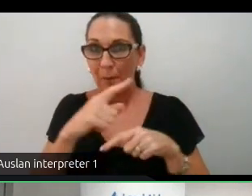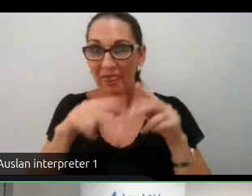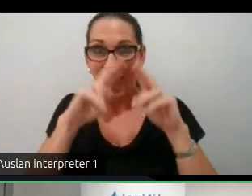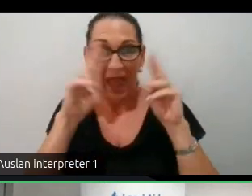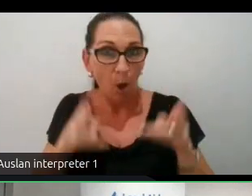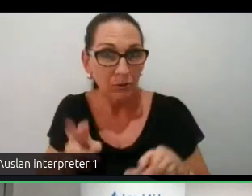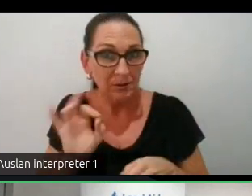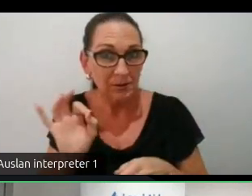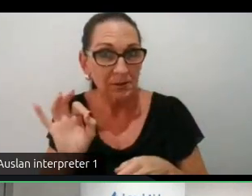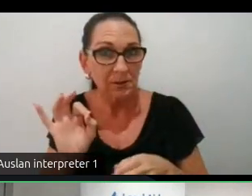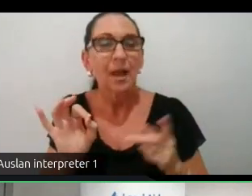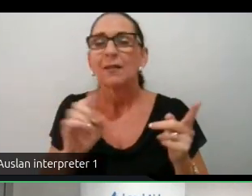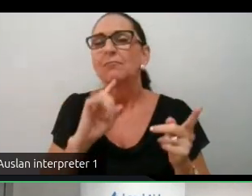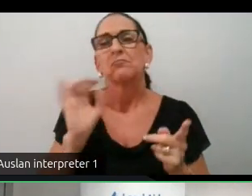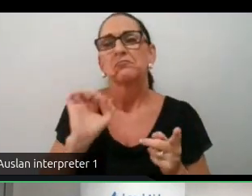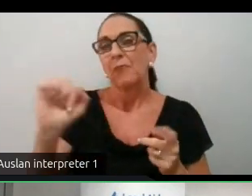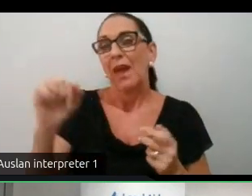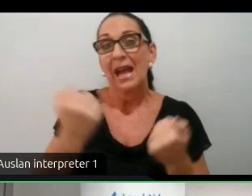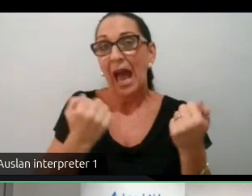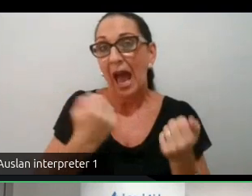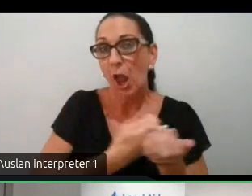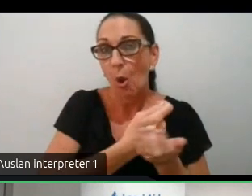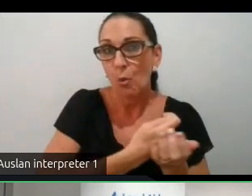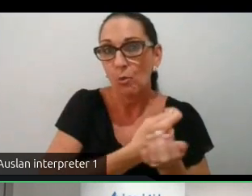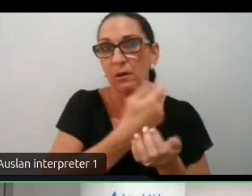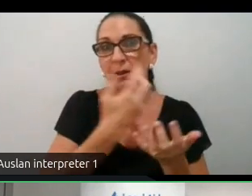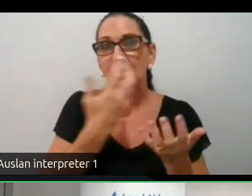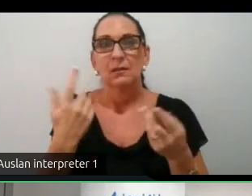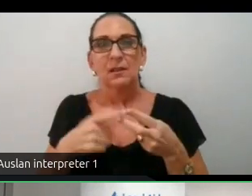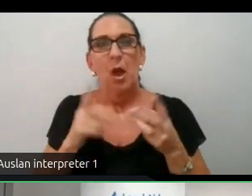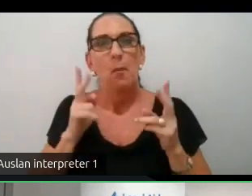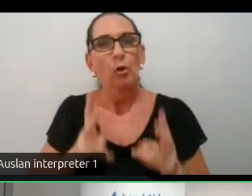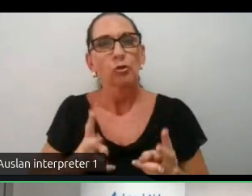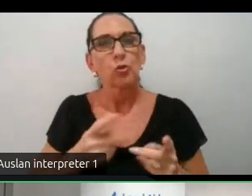with loans, are we? No. So, you could have your car loan, you can have personal loan that you've